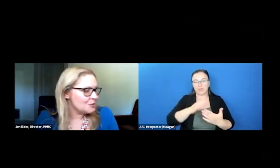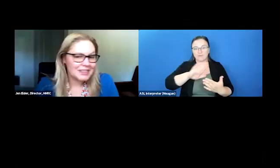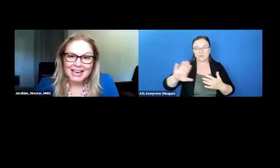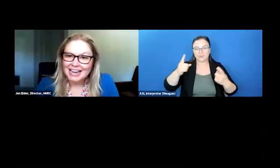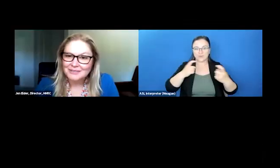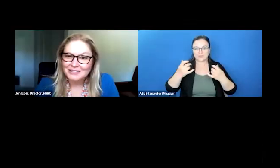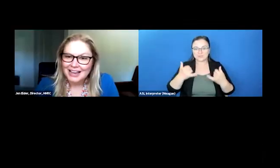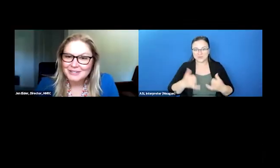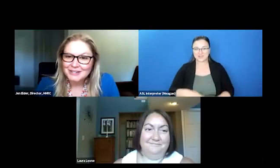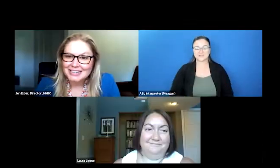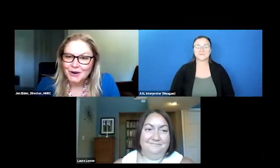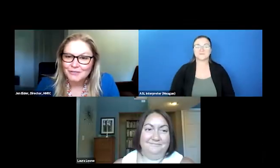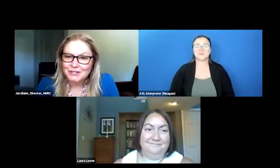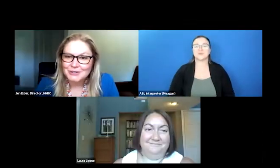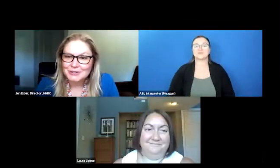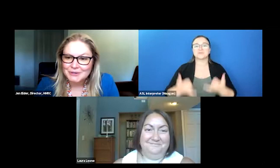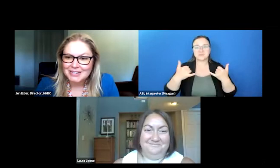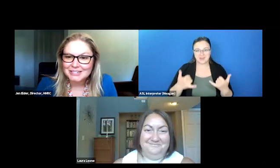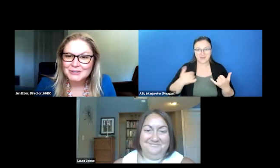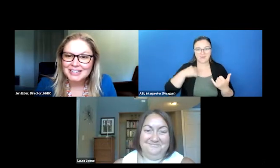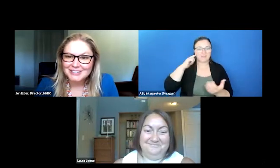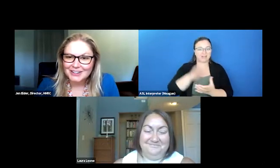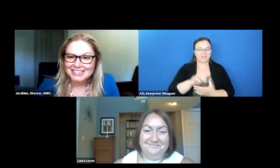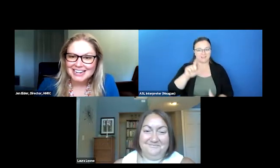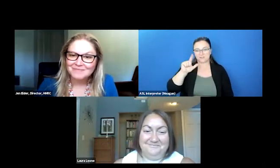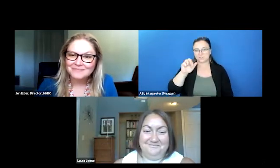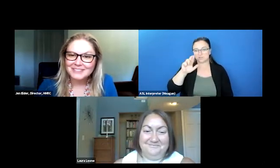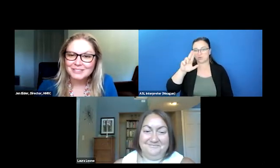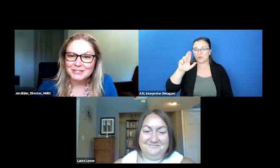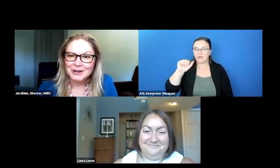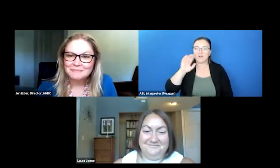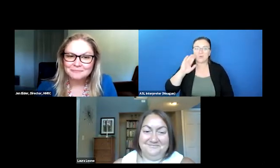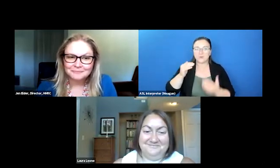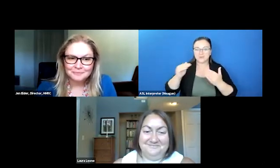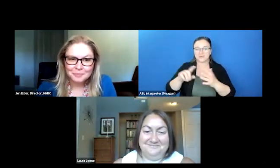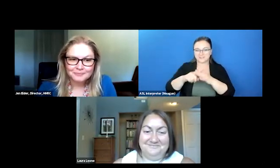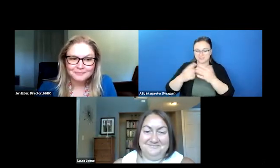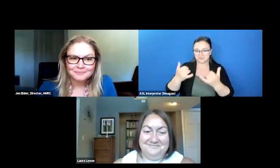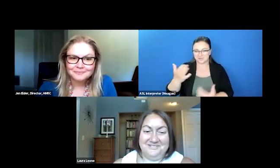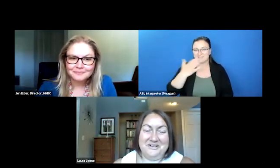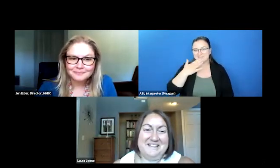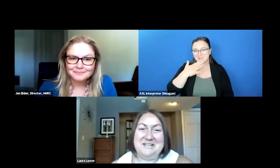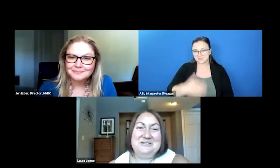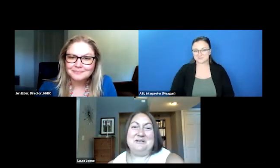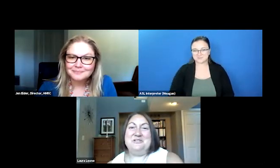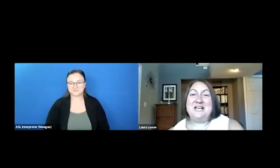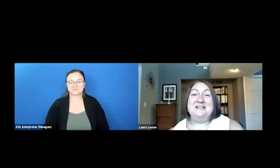So with that, I believe I am turning it over to Laura to get us started today. Thanks so much, Laura. Great, thank you so much Jen,